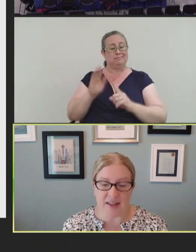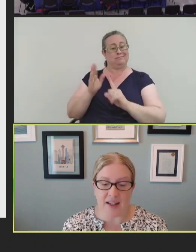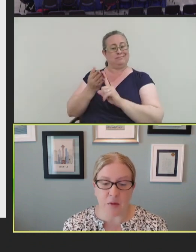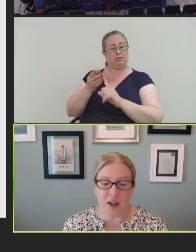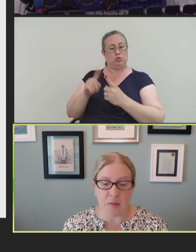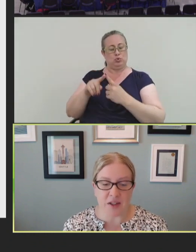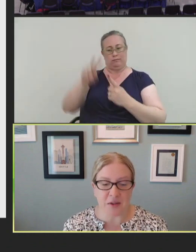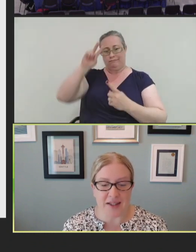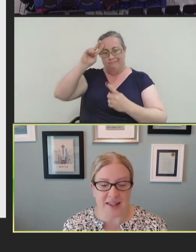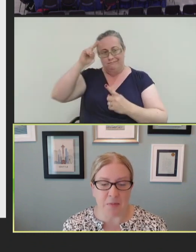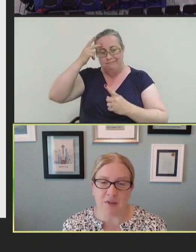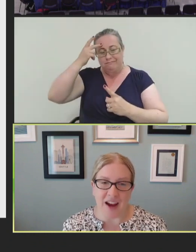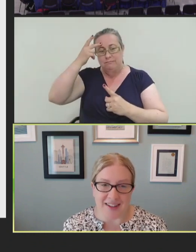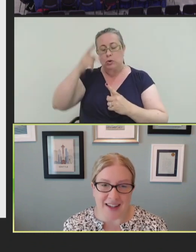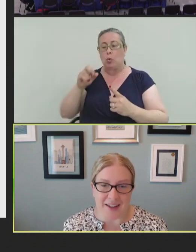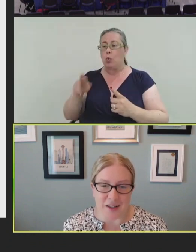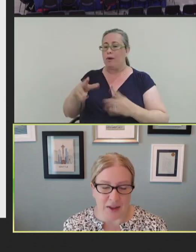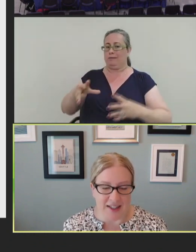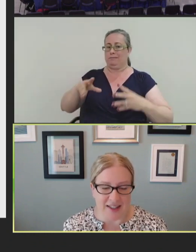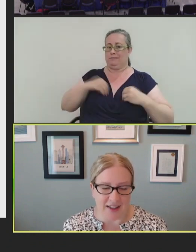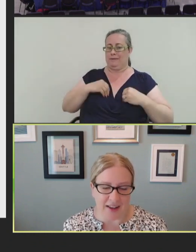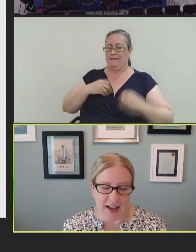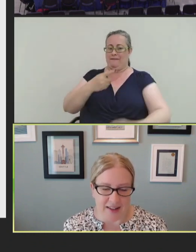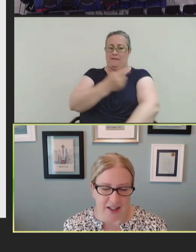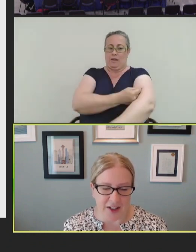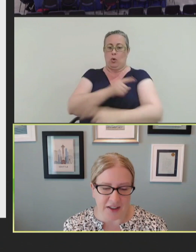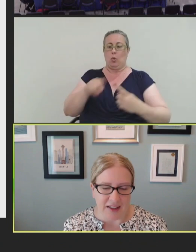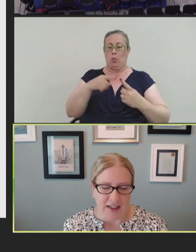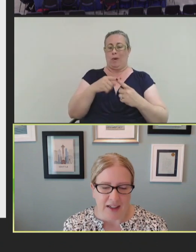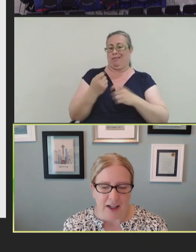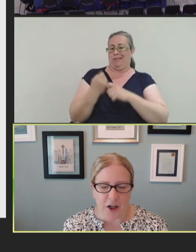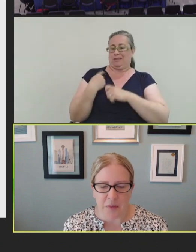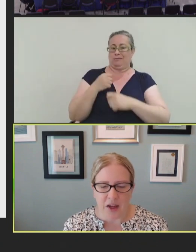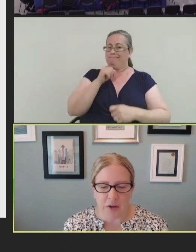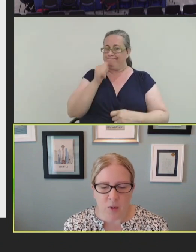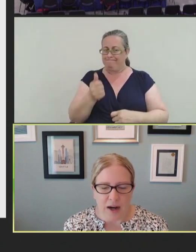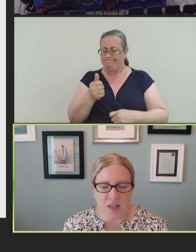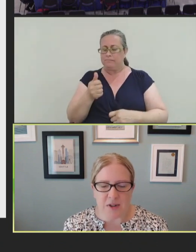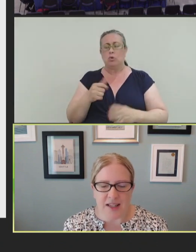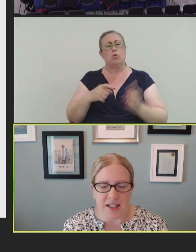to get people to accept vaccines when they didn't last year -- it requires presenting